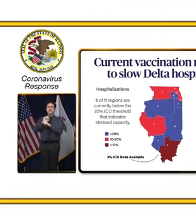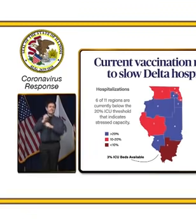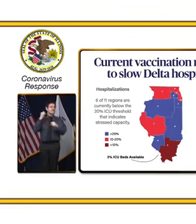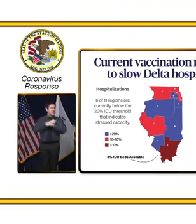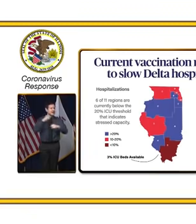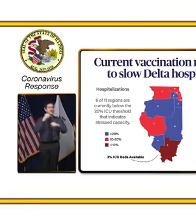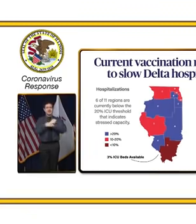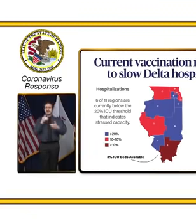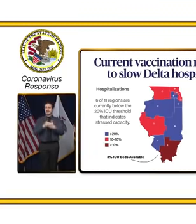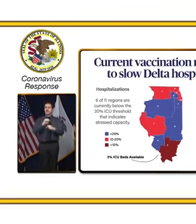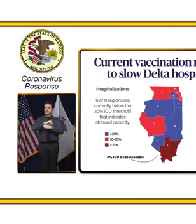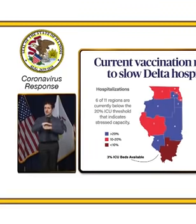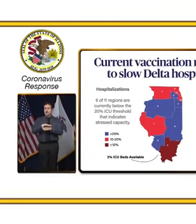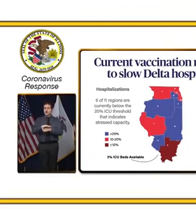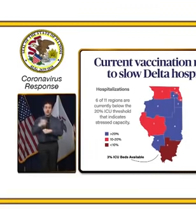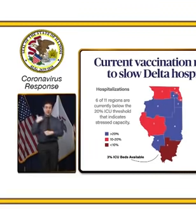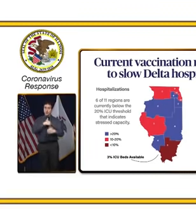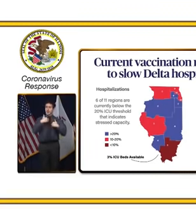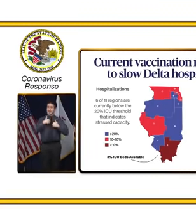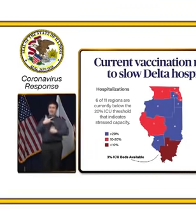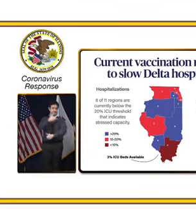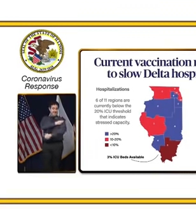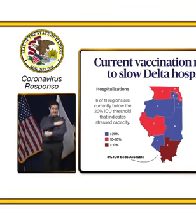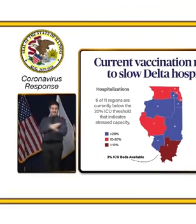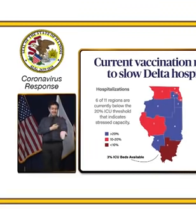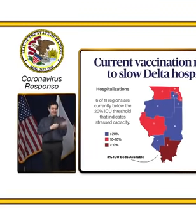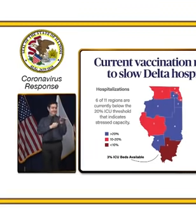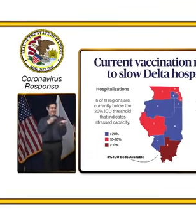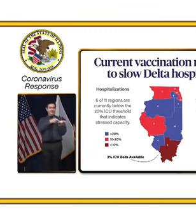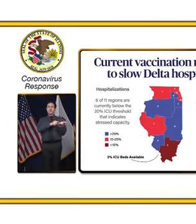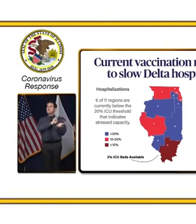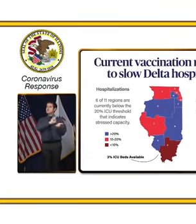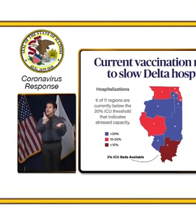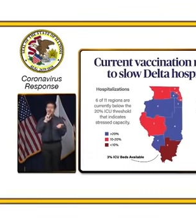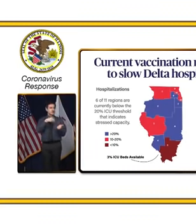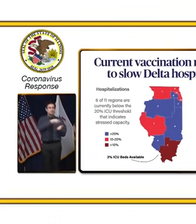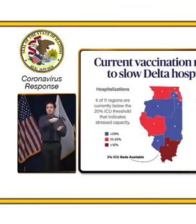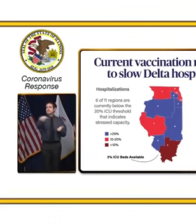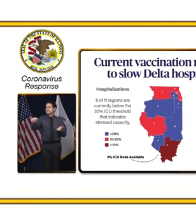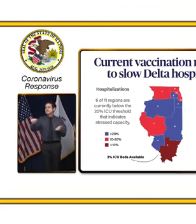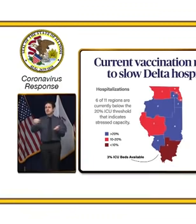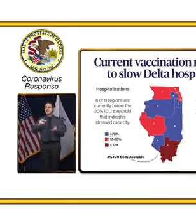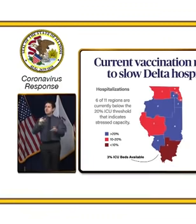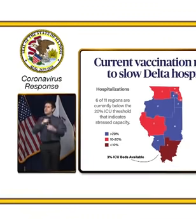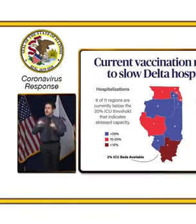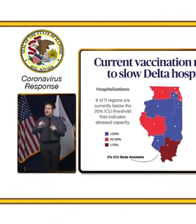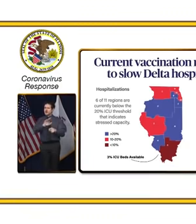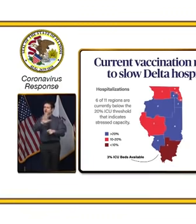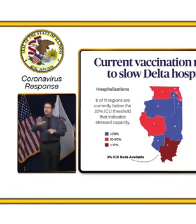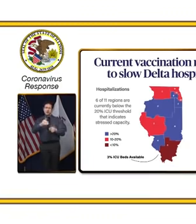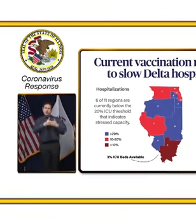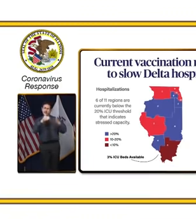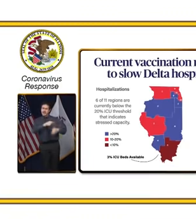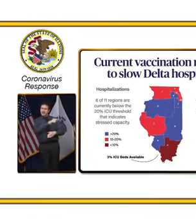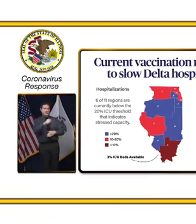months on the front lines fighting this virus the tool to